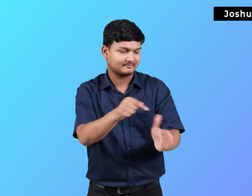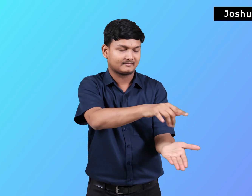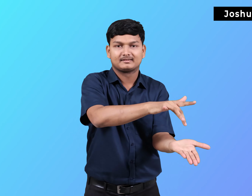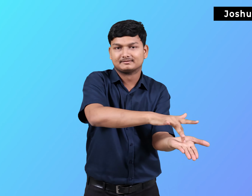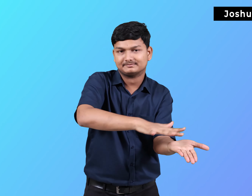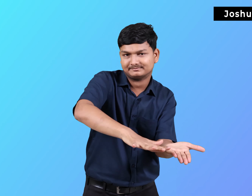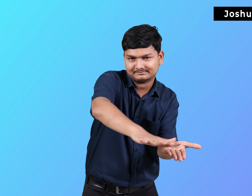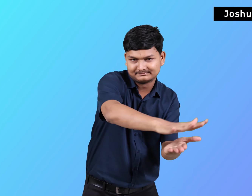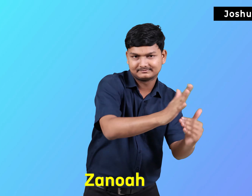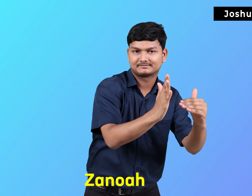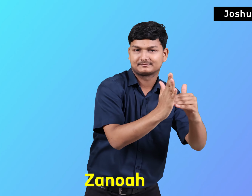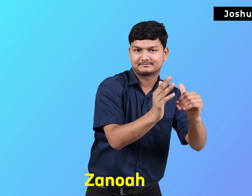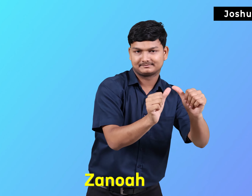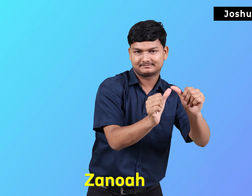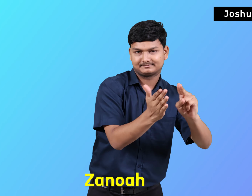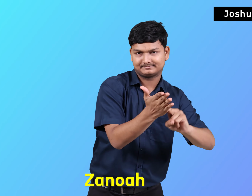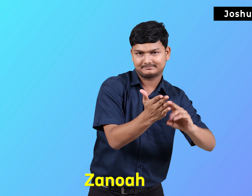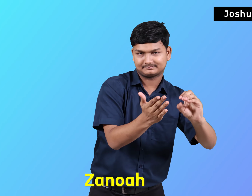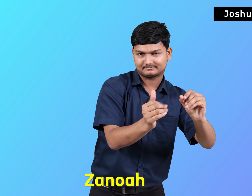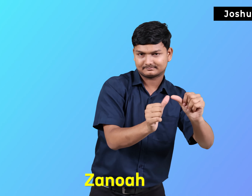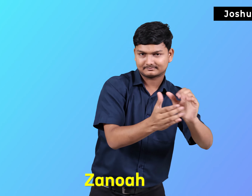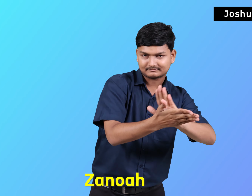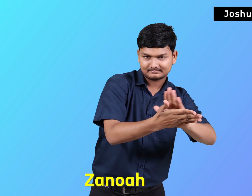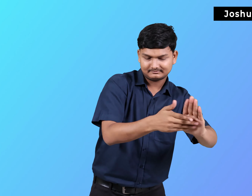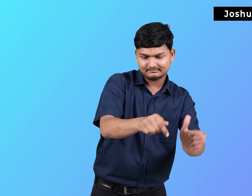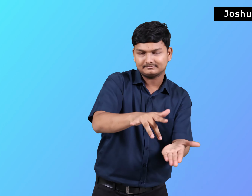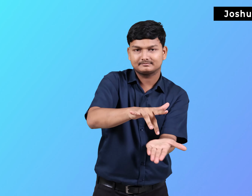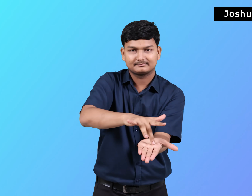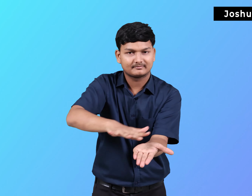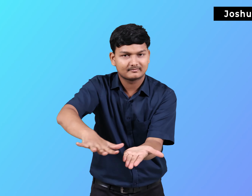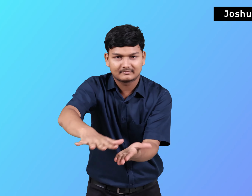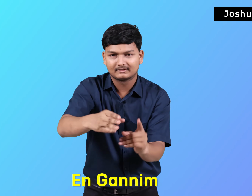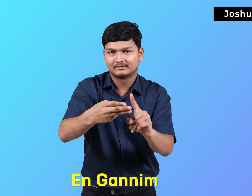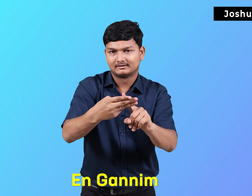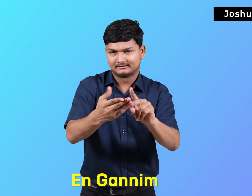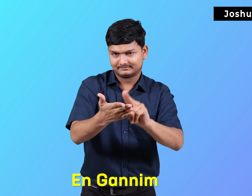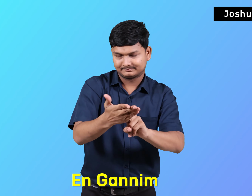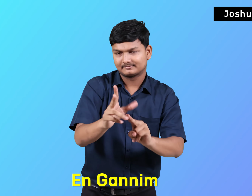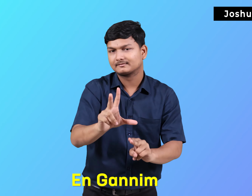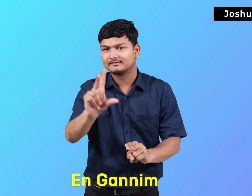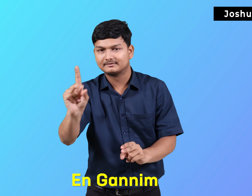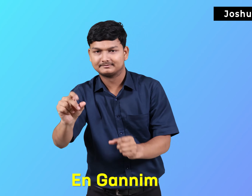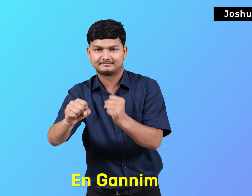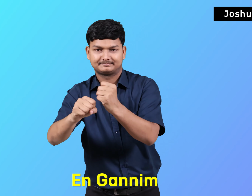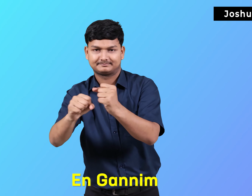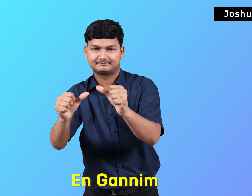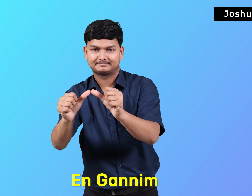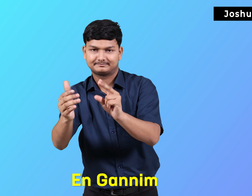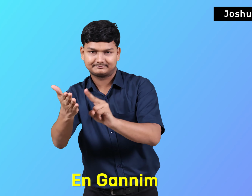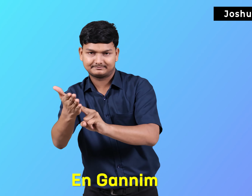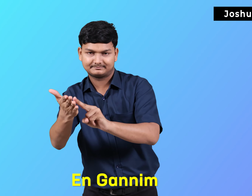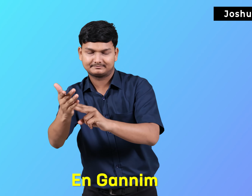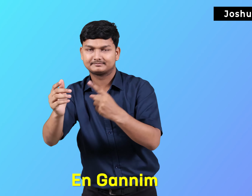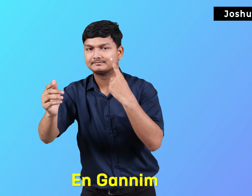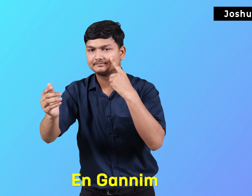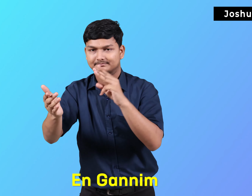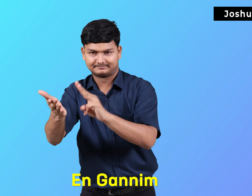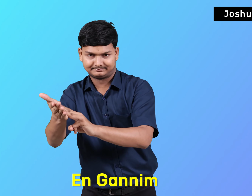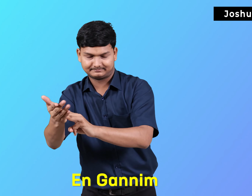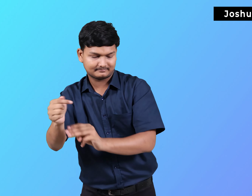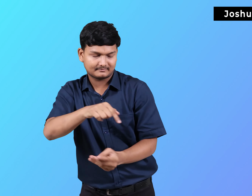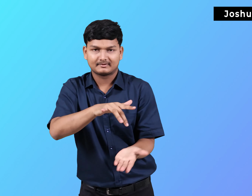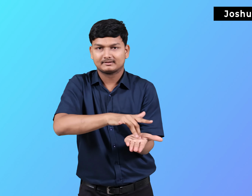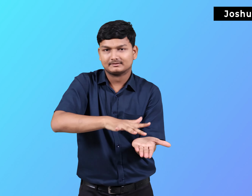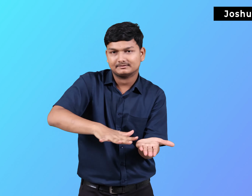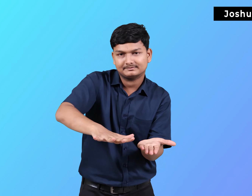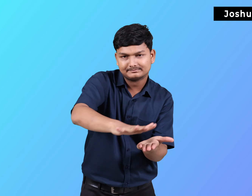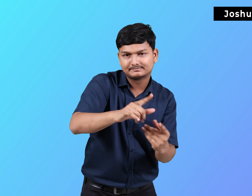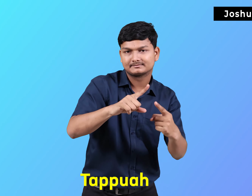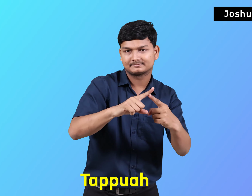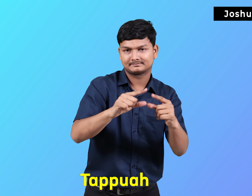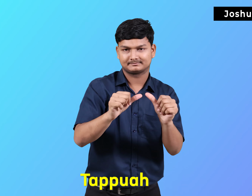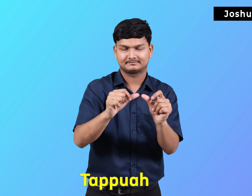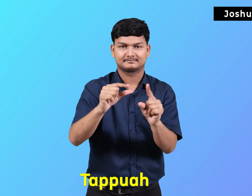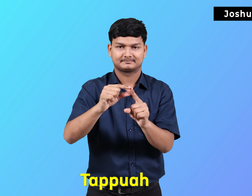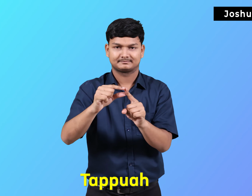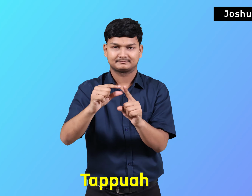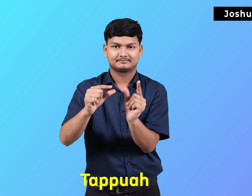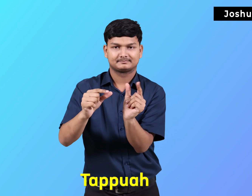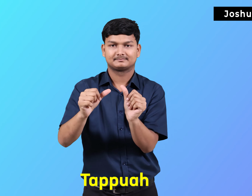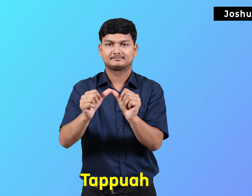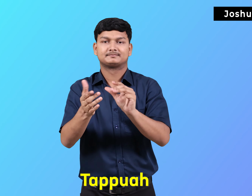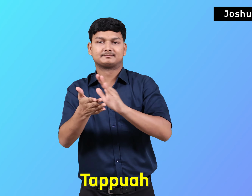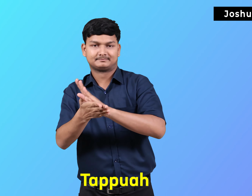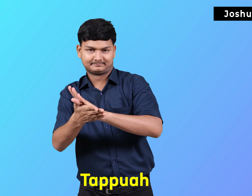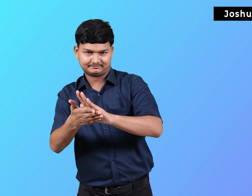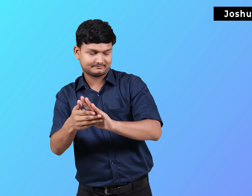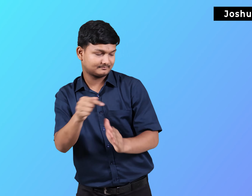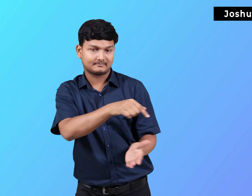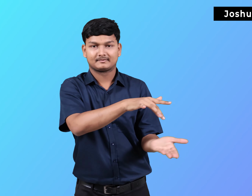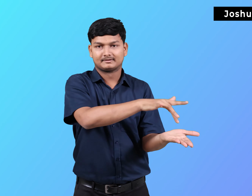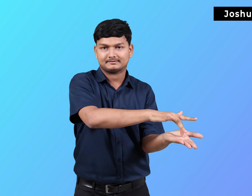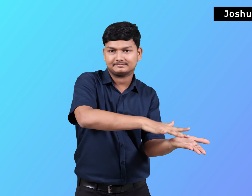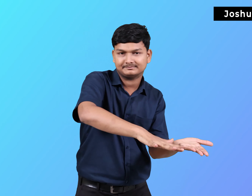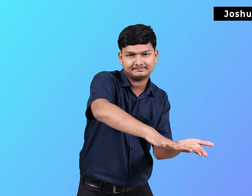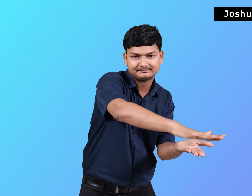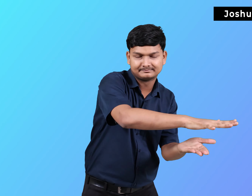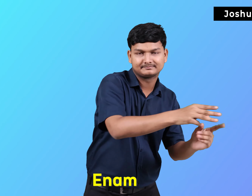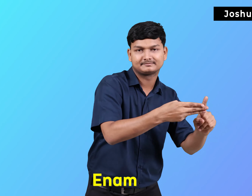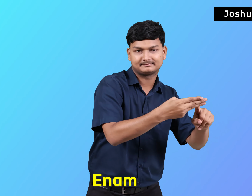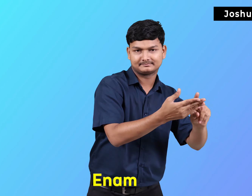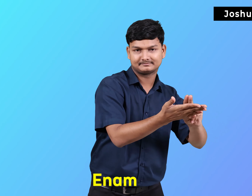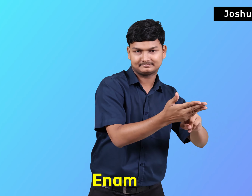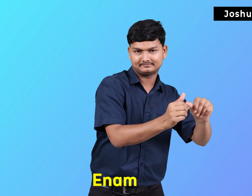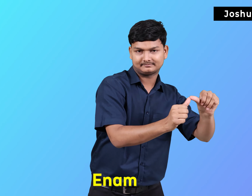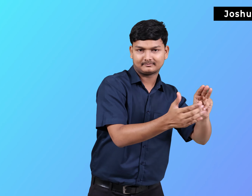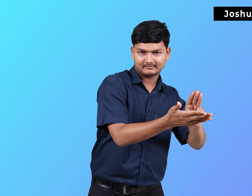Zanoah, En Gannim, Tappuah, Enam,